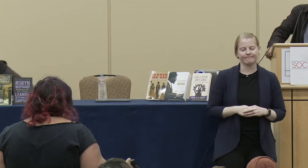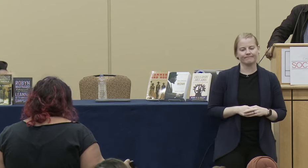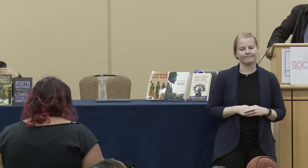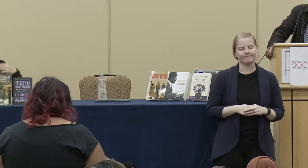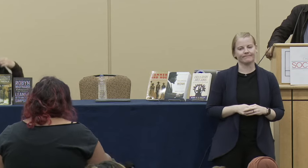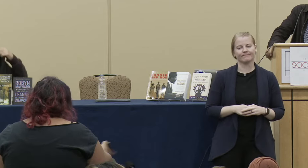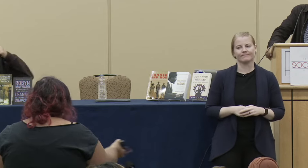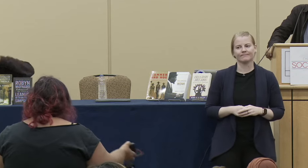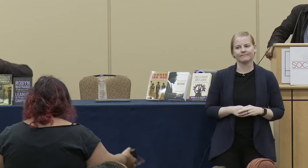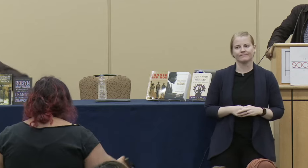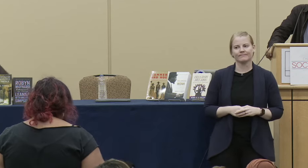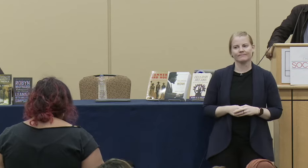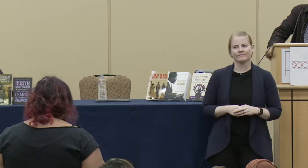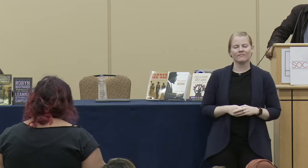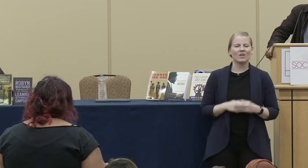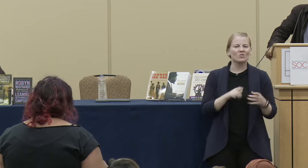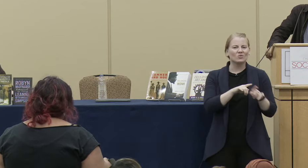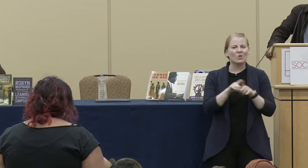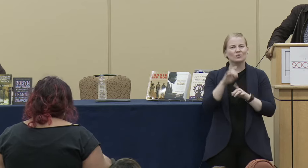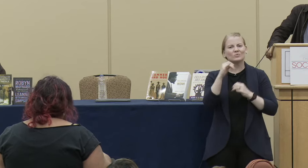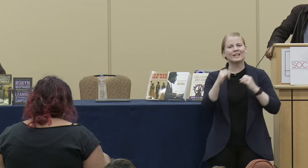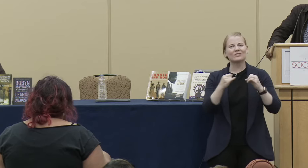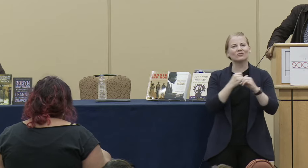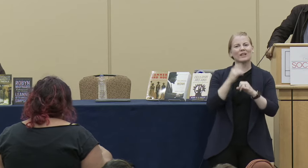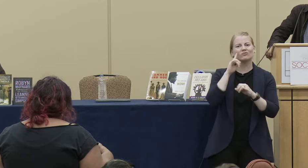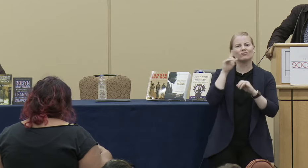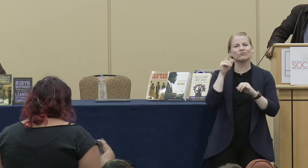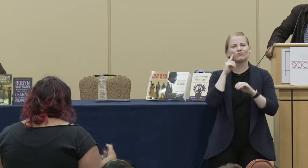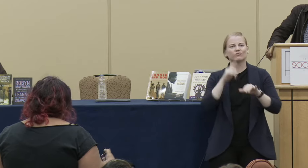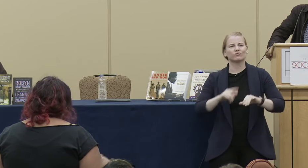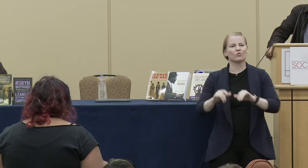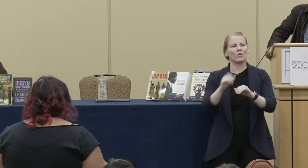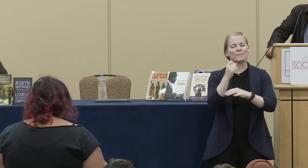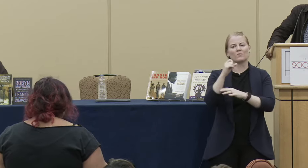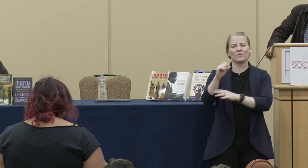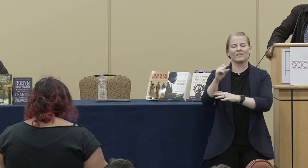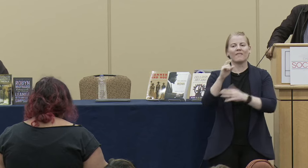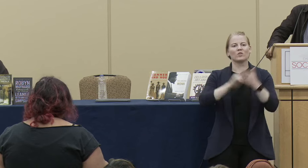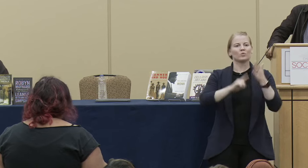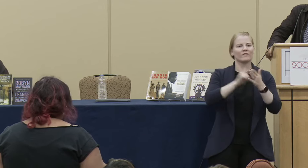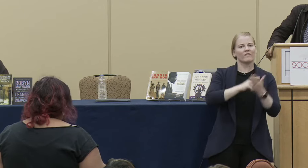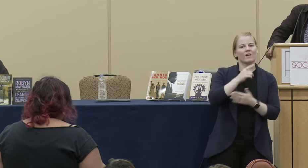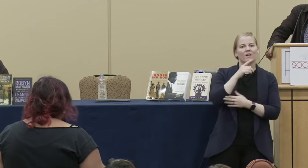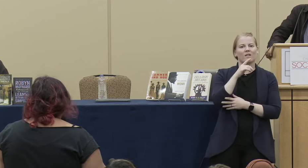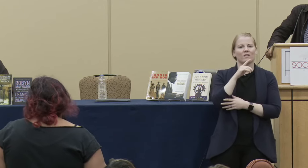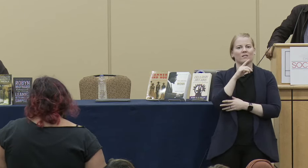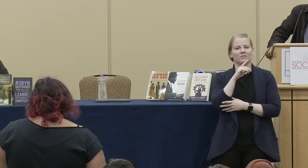And coming across a lot of , you know, also for international socialist movements and then the